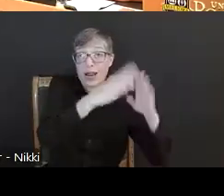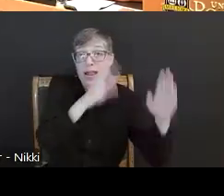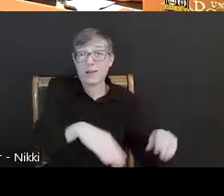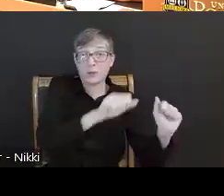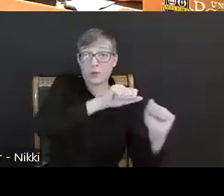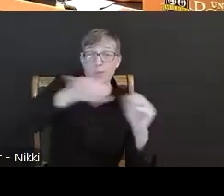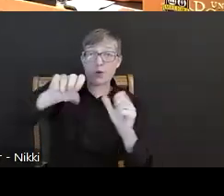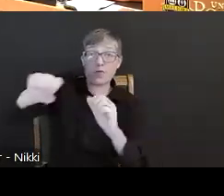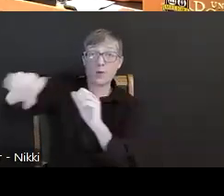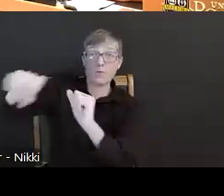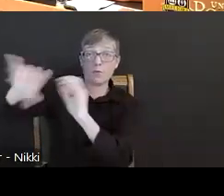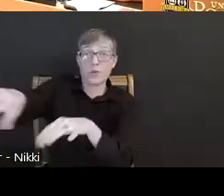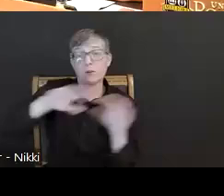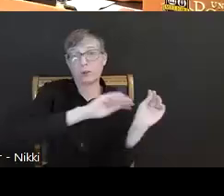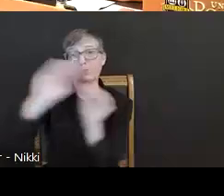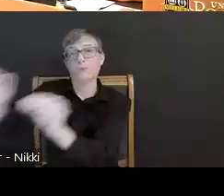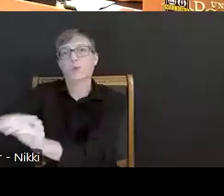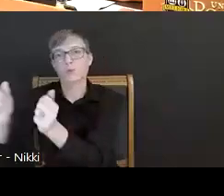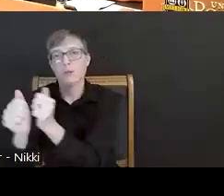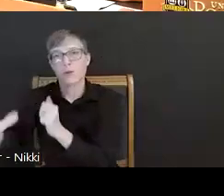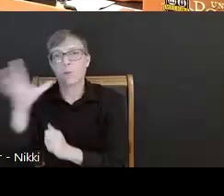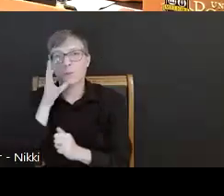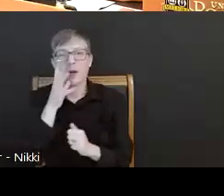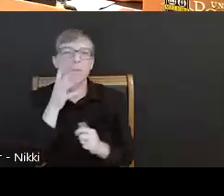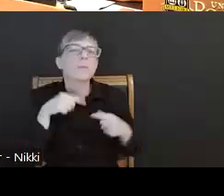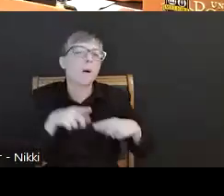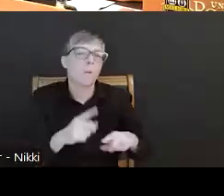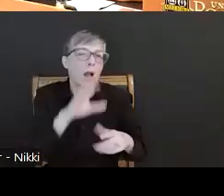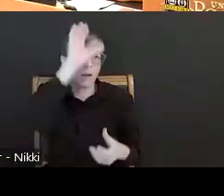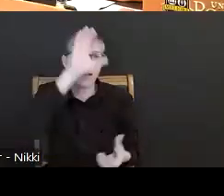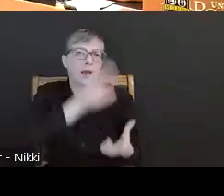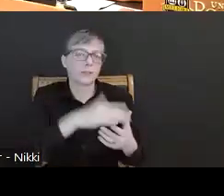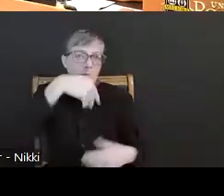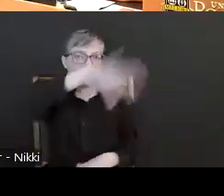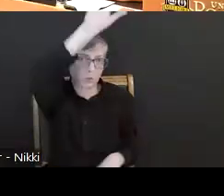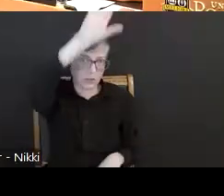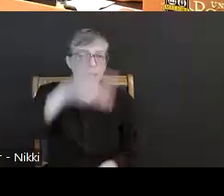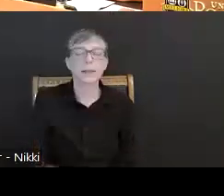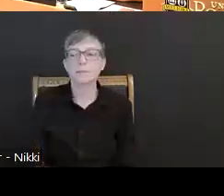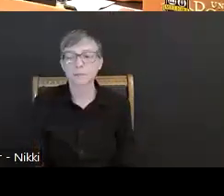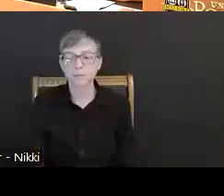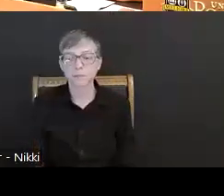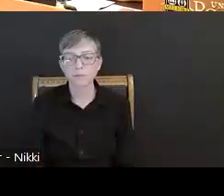help of her friends while her husband was away um and so she reconnected with me to do an episode